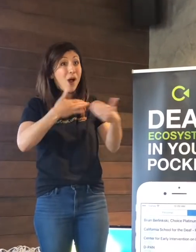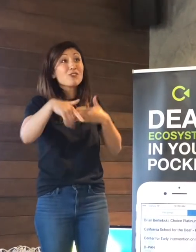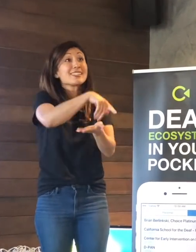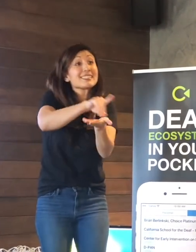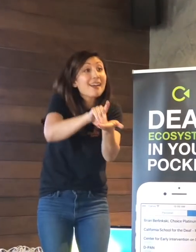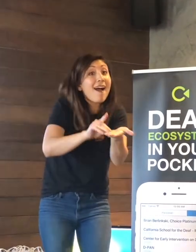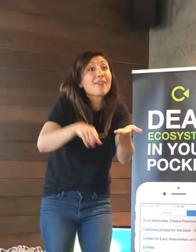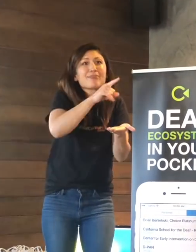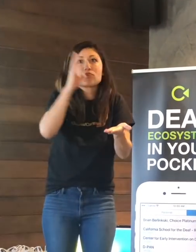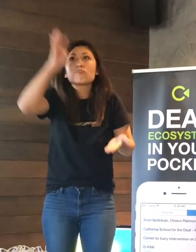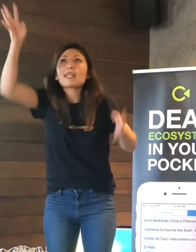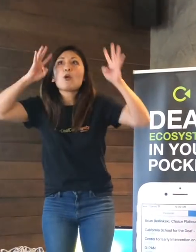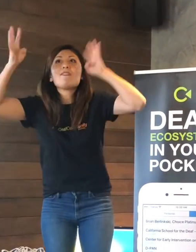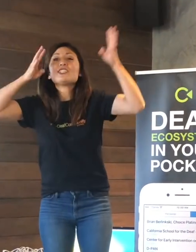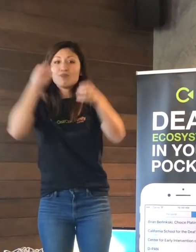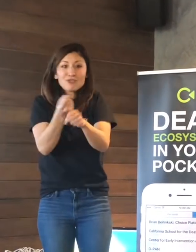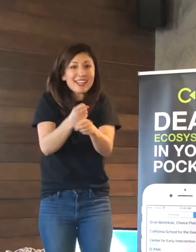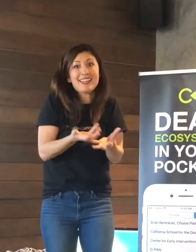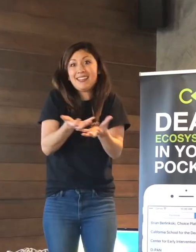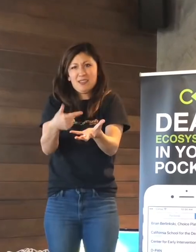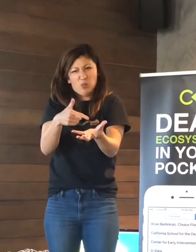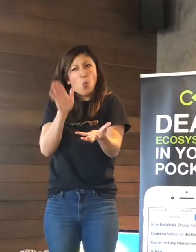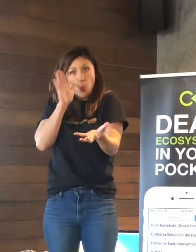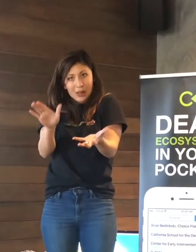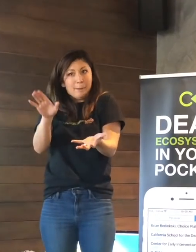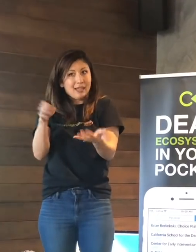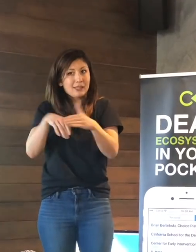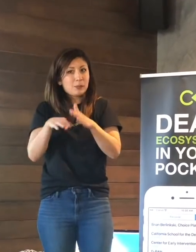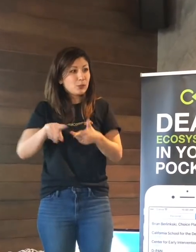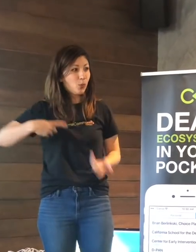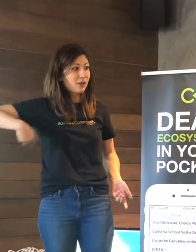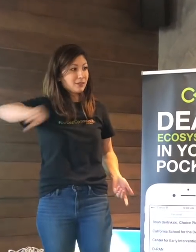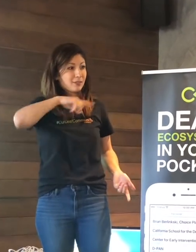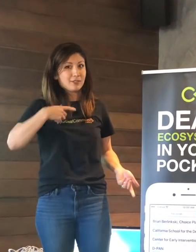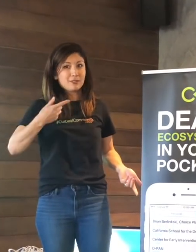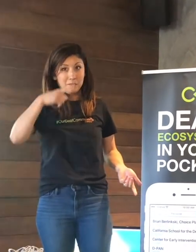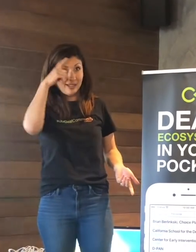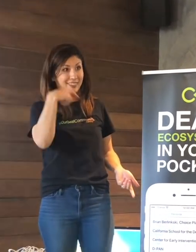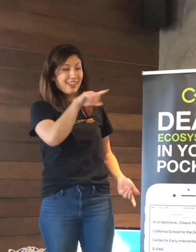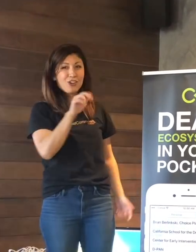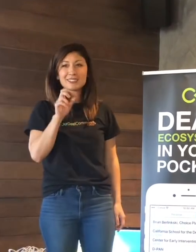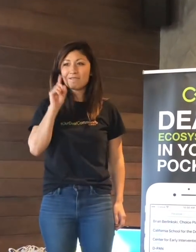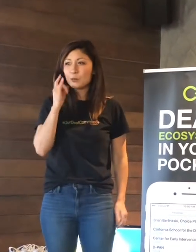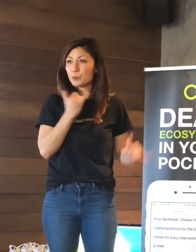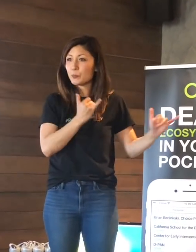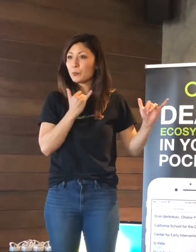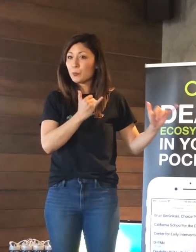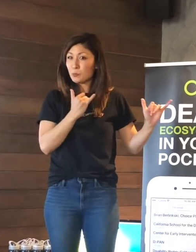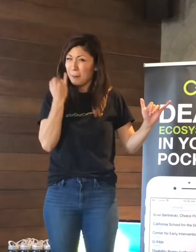Whatever they design, innovate, and create will be accessible to us because they are Deaf, too.